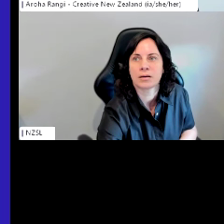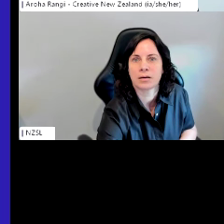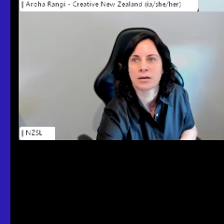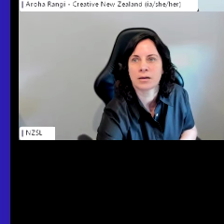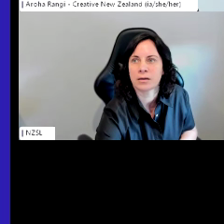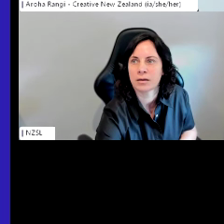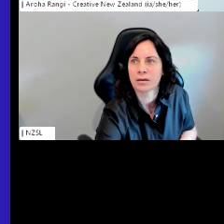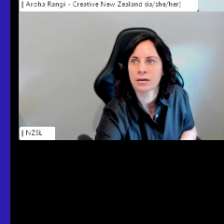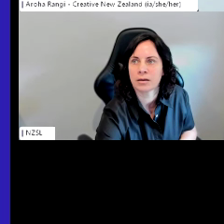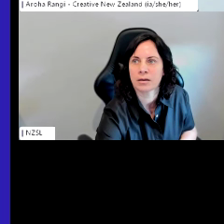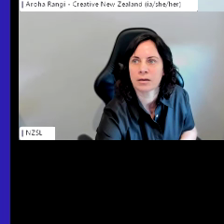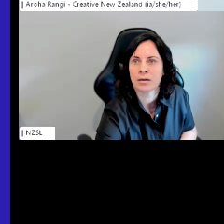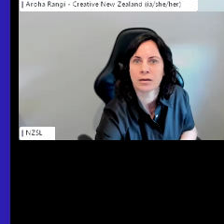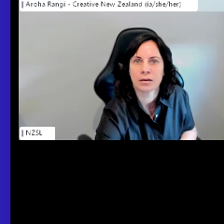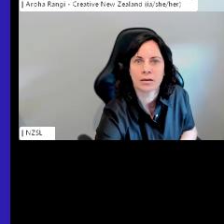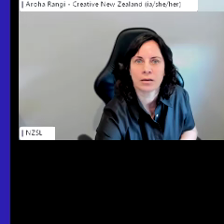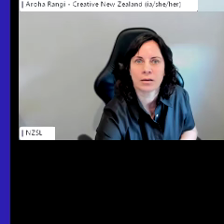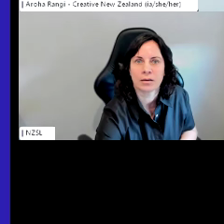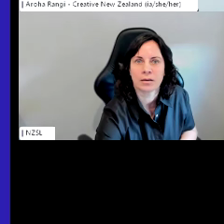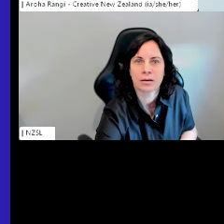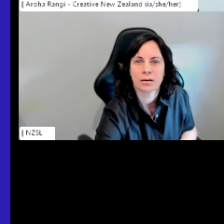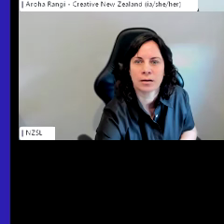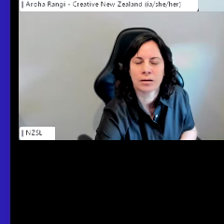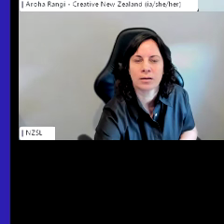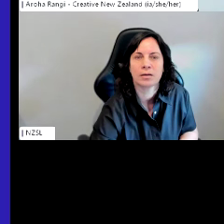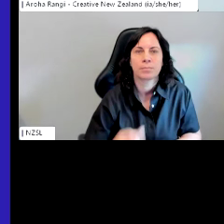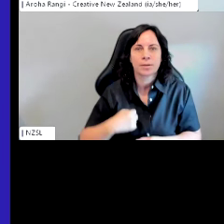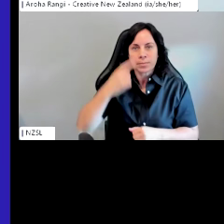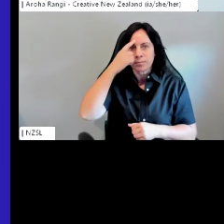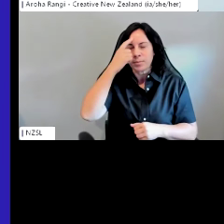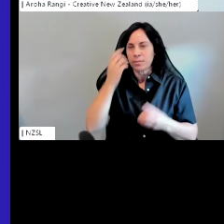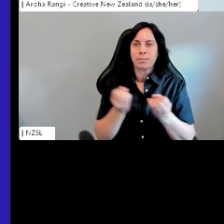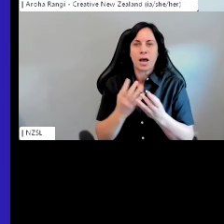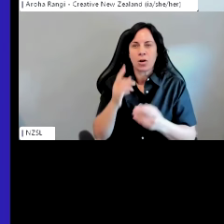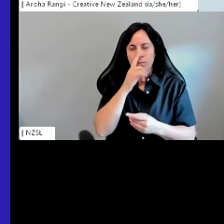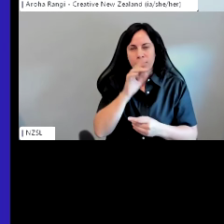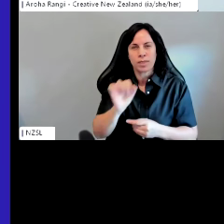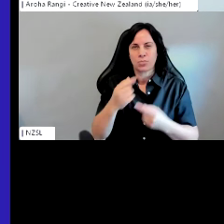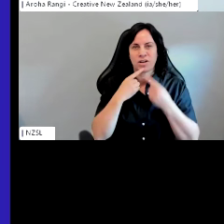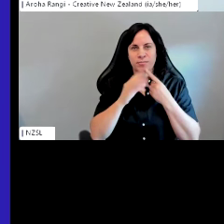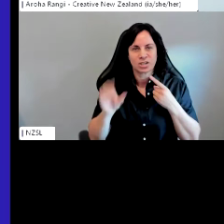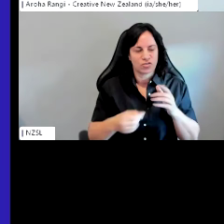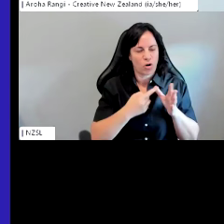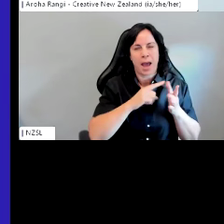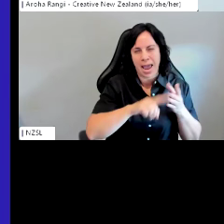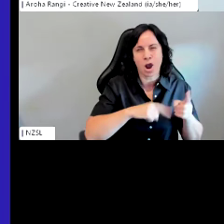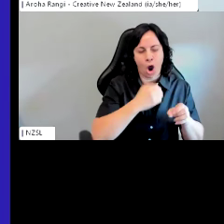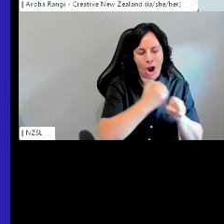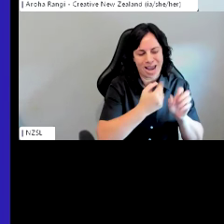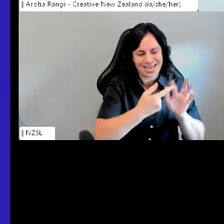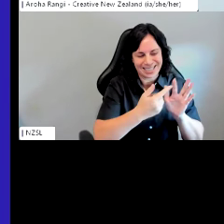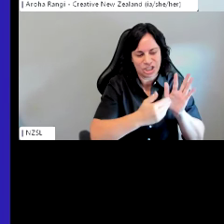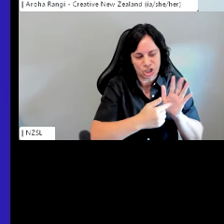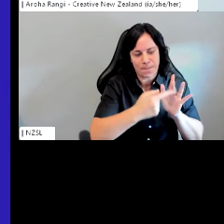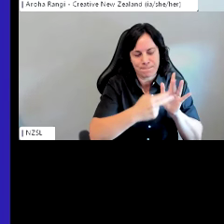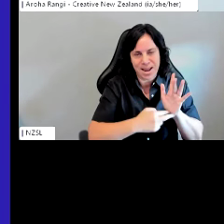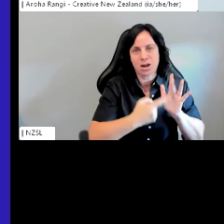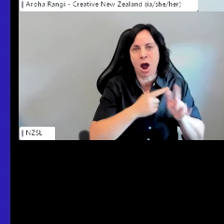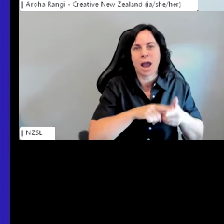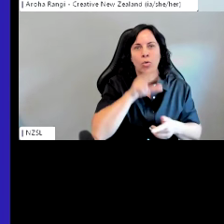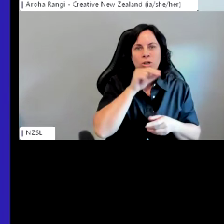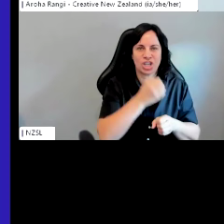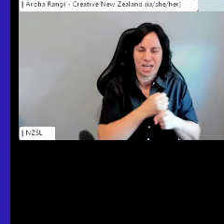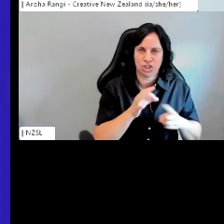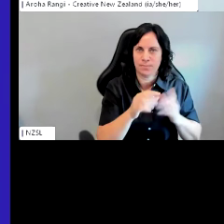that's where uh that's where a lot of people are getting their data from. Um I um I think